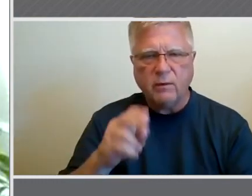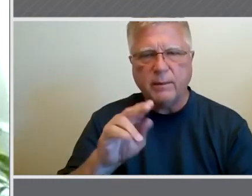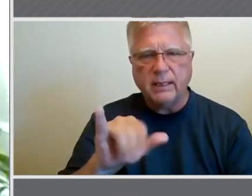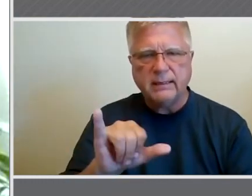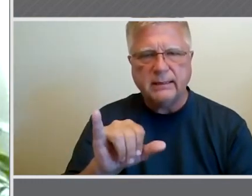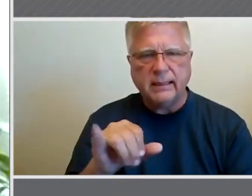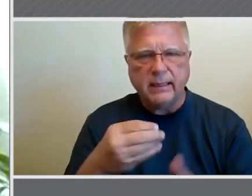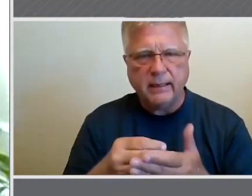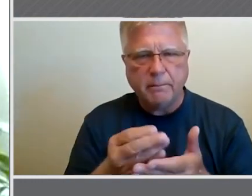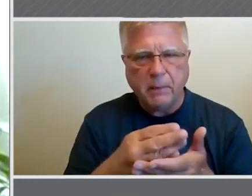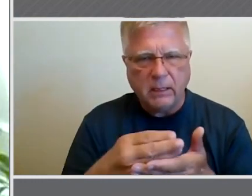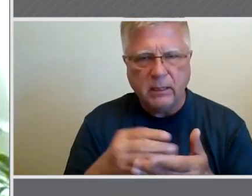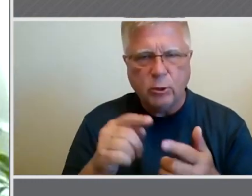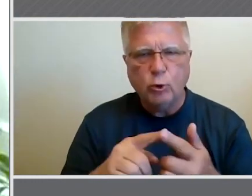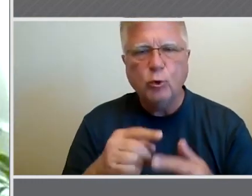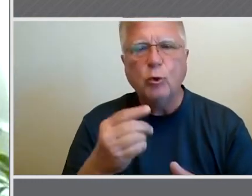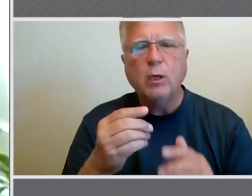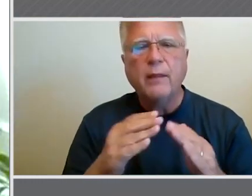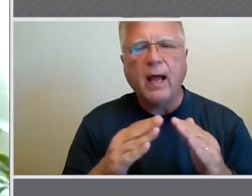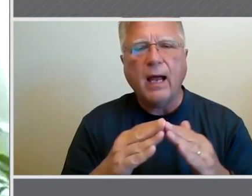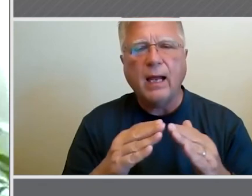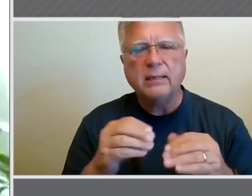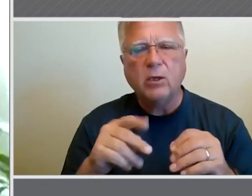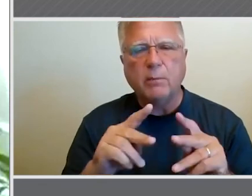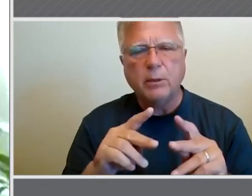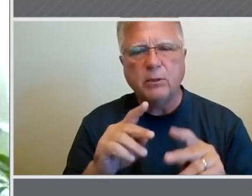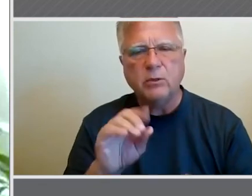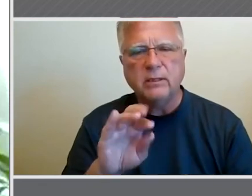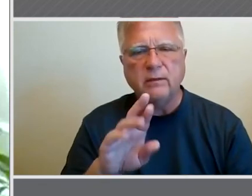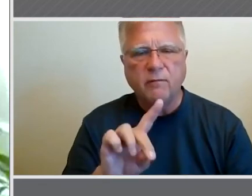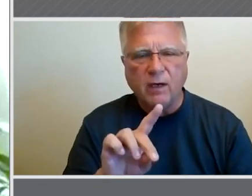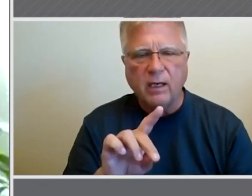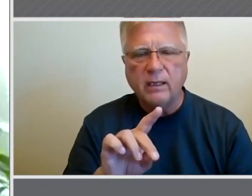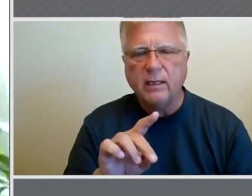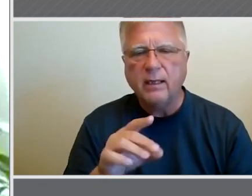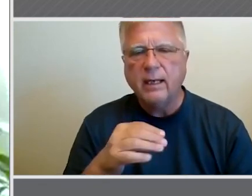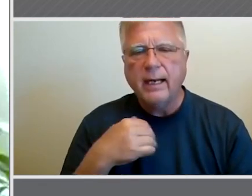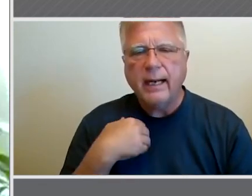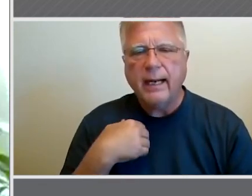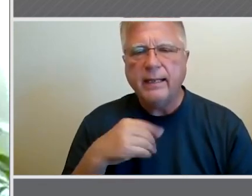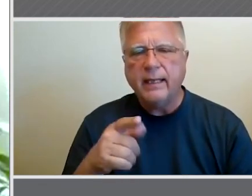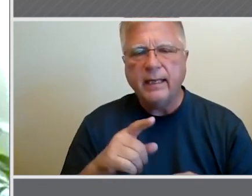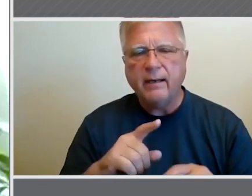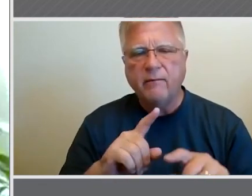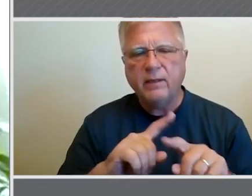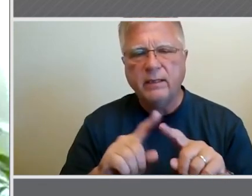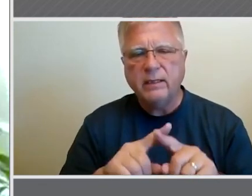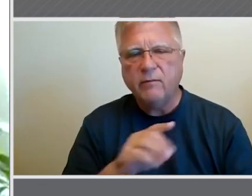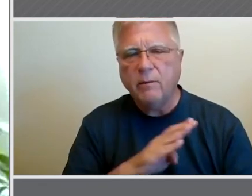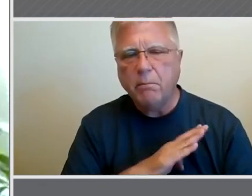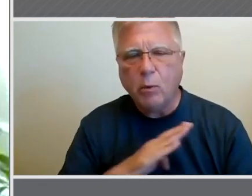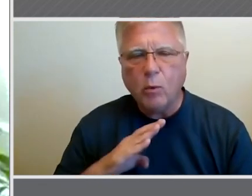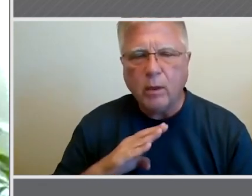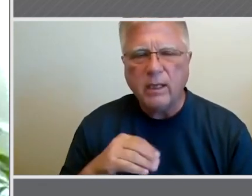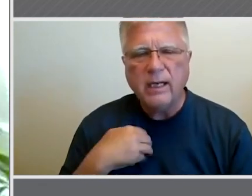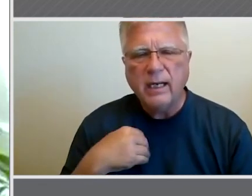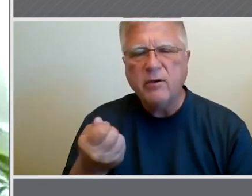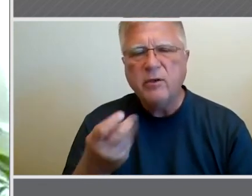Opportunity Fund that is has some kind of community led board, and they have a few different efforts going on each year. So Shana talk more about that.